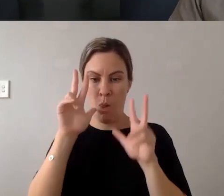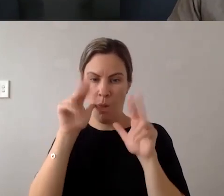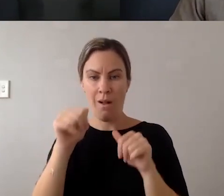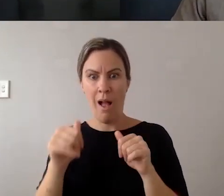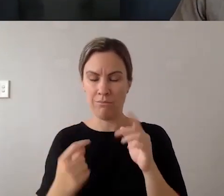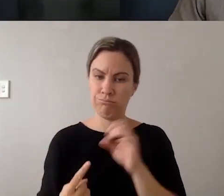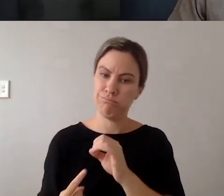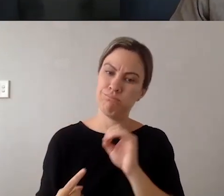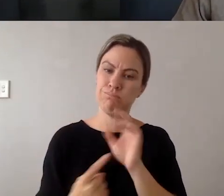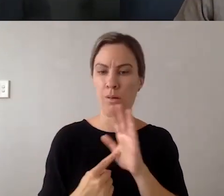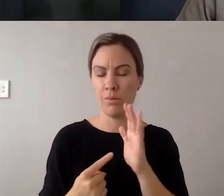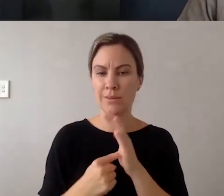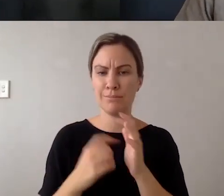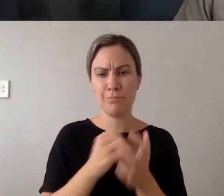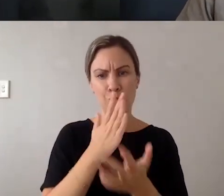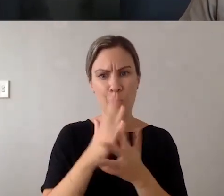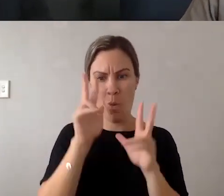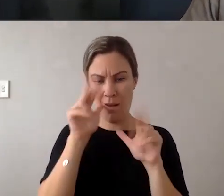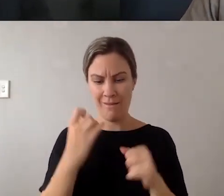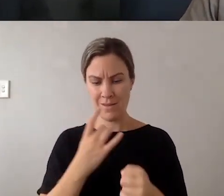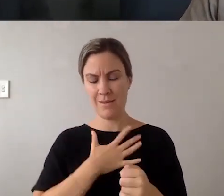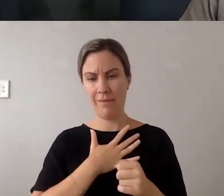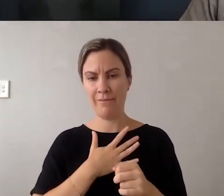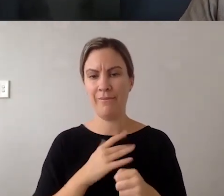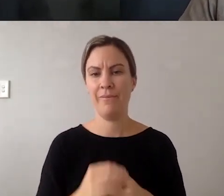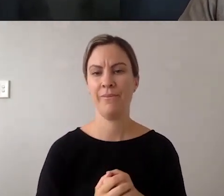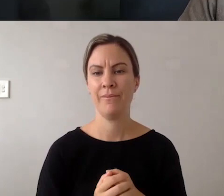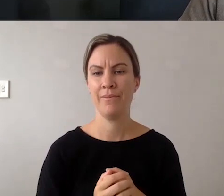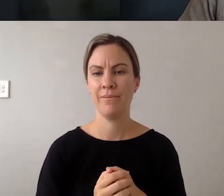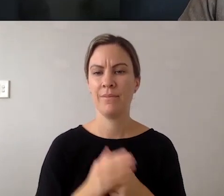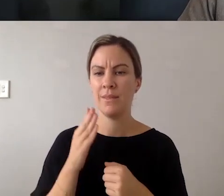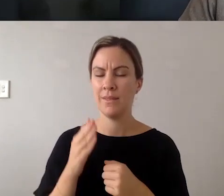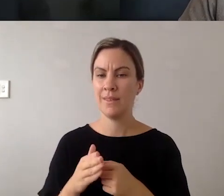as possible. >> Daniel, I think we have someone that wanted to join us